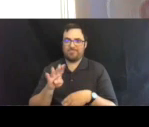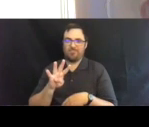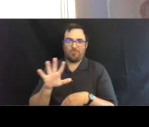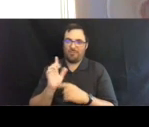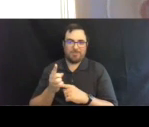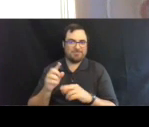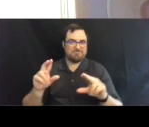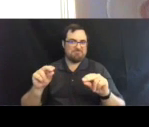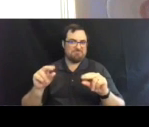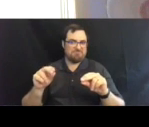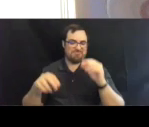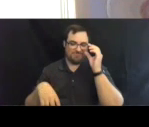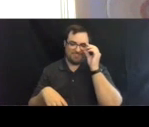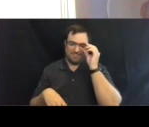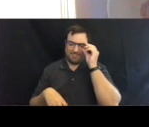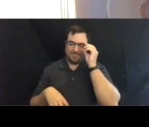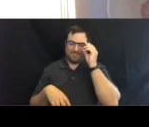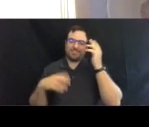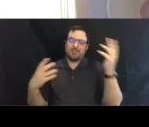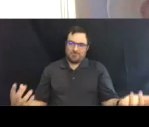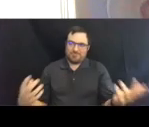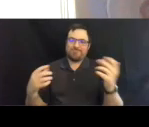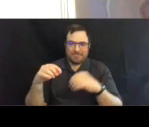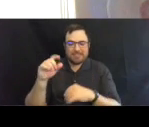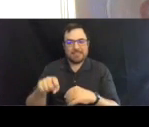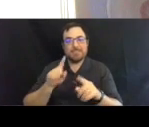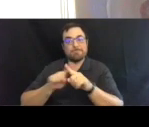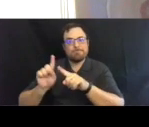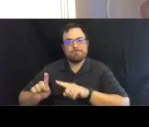to be honest, for 45 minutes so I probably would spend